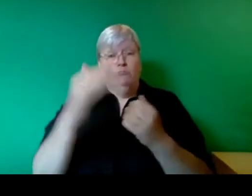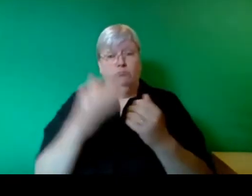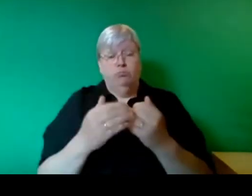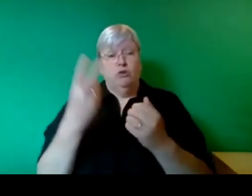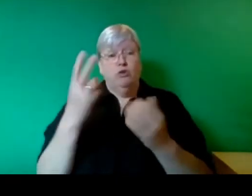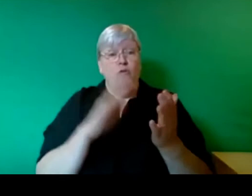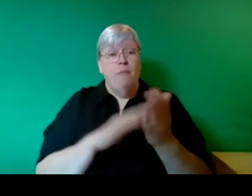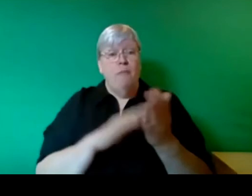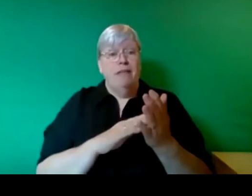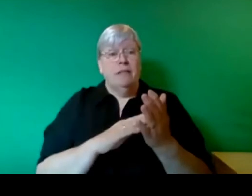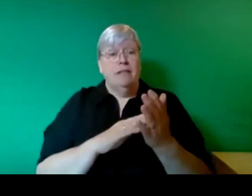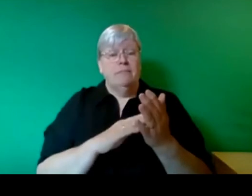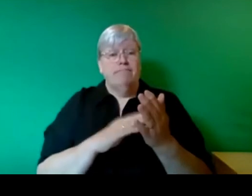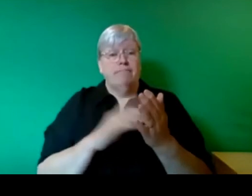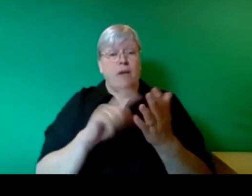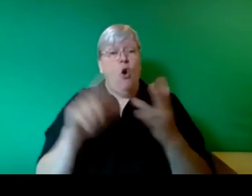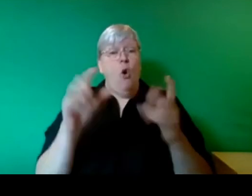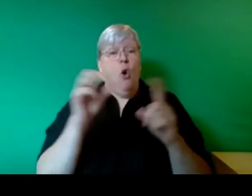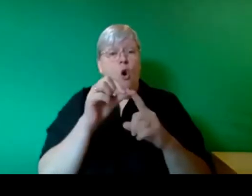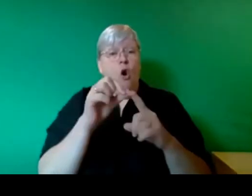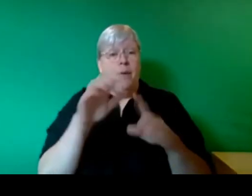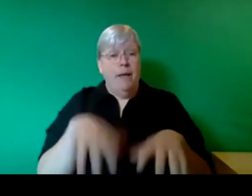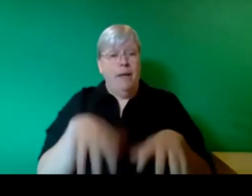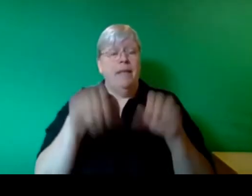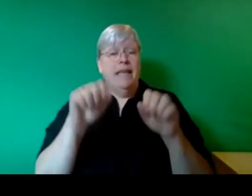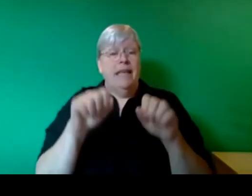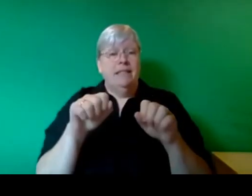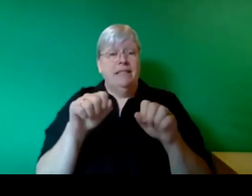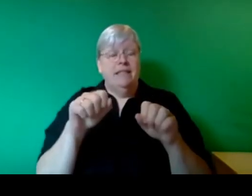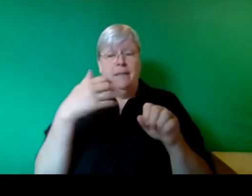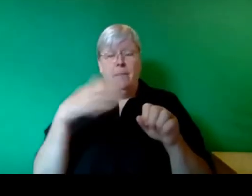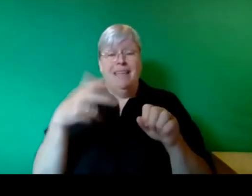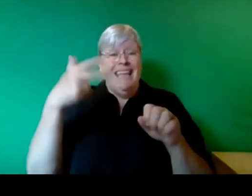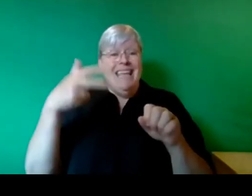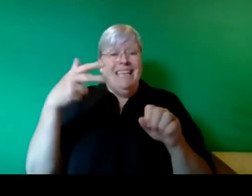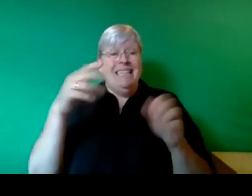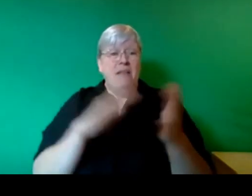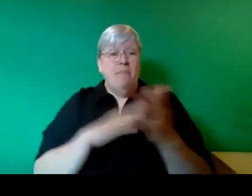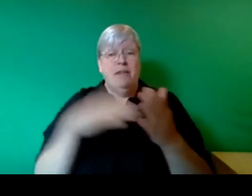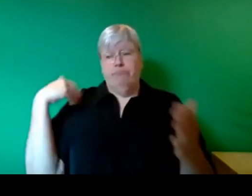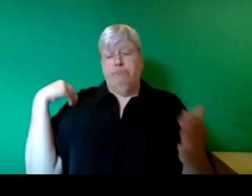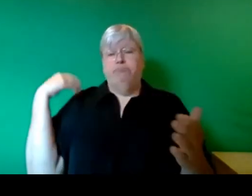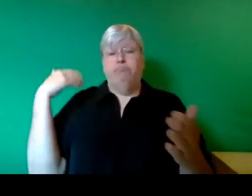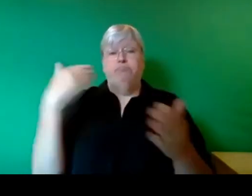and it's 18 months since the beginning of a global pandemic which has really held up